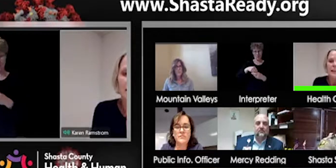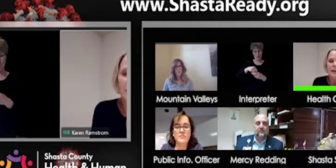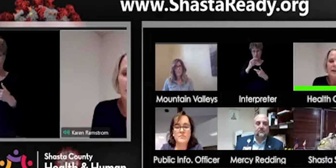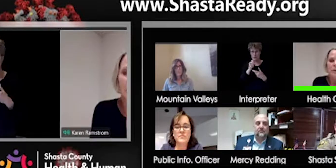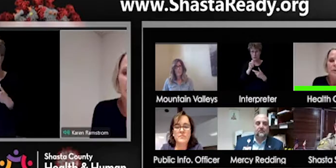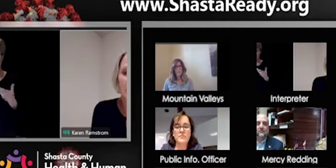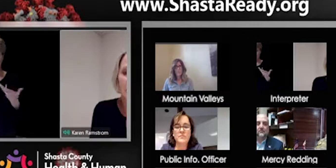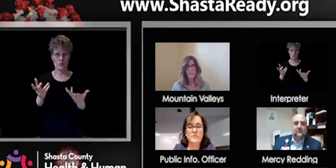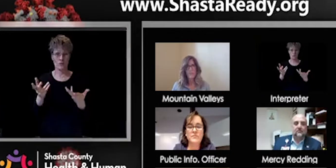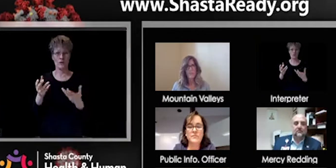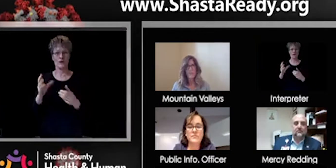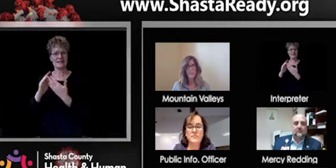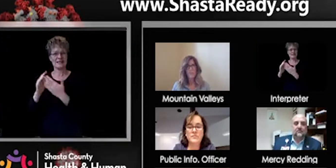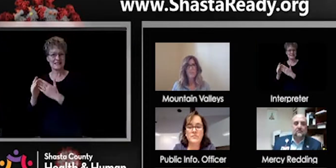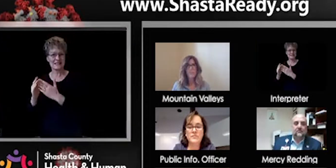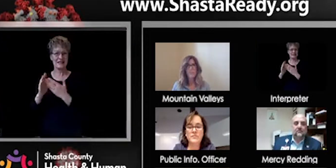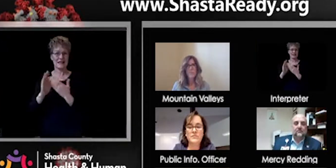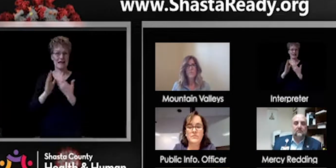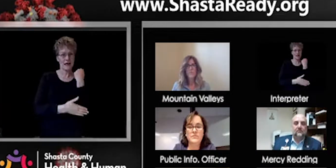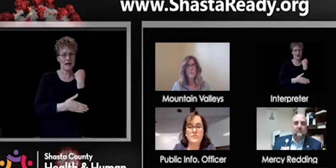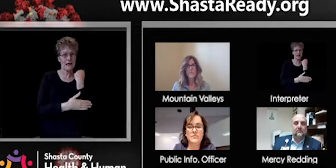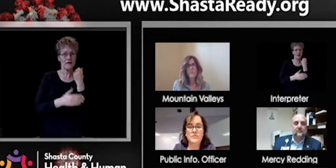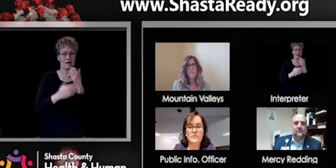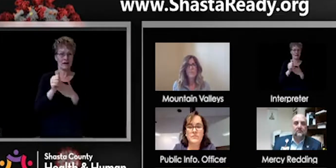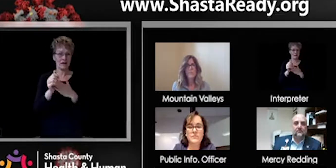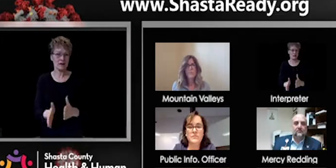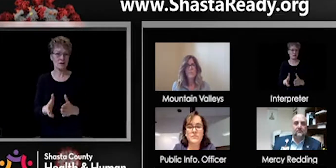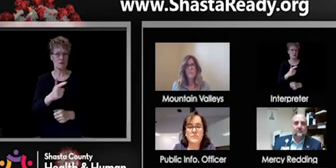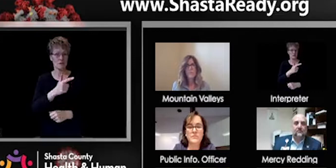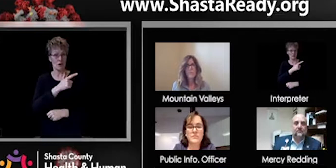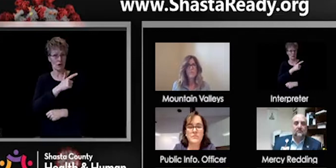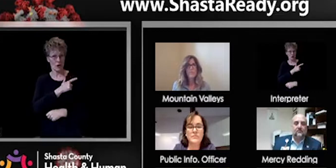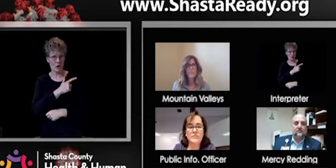county leadership, including law enforcement and the business, education and faith community,